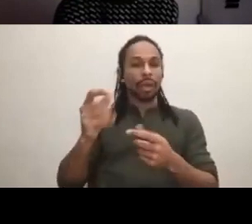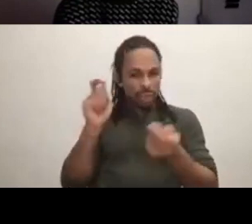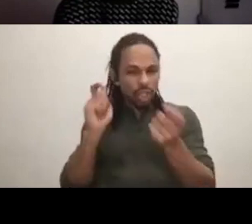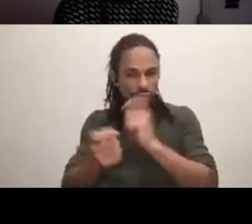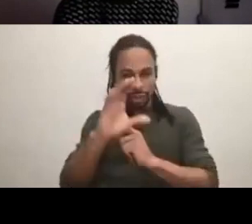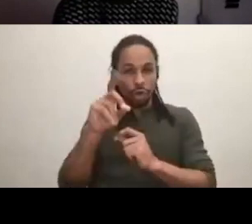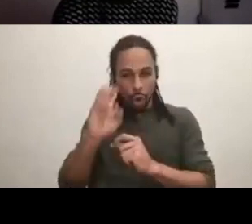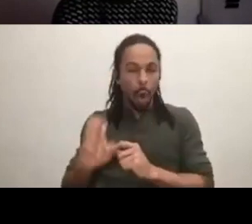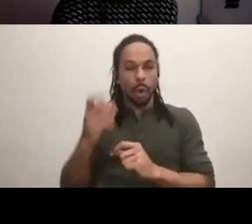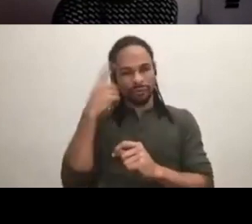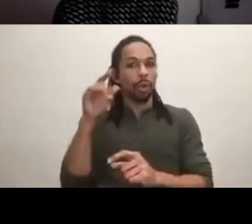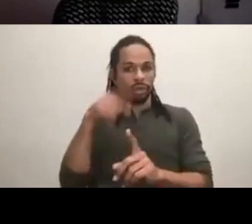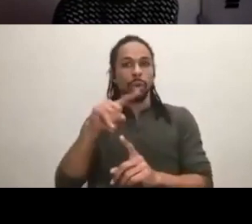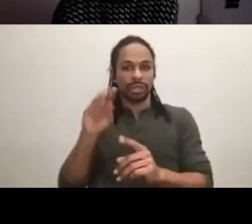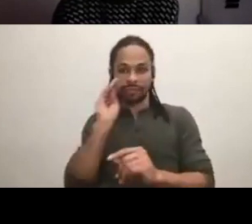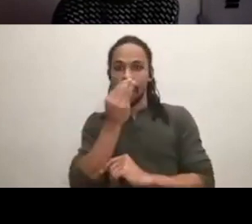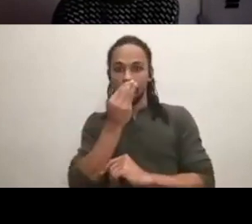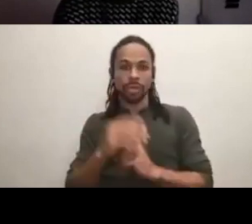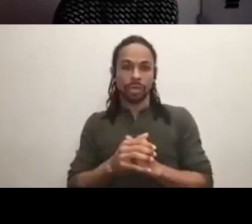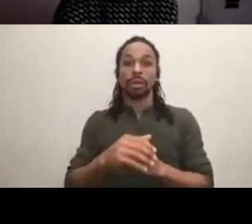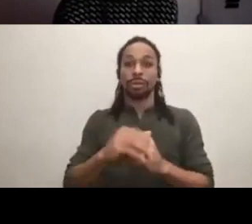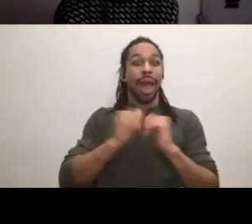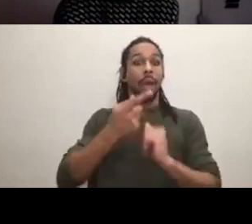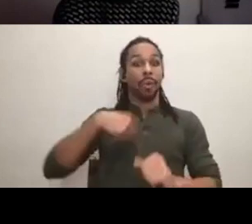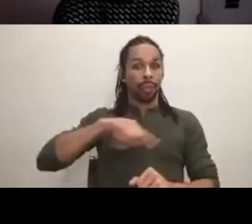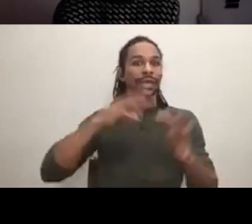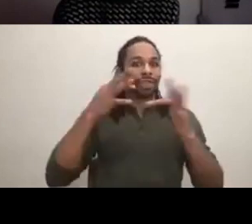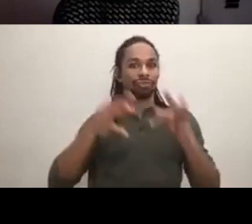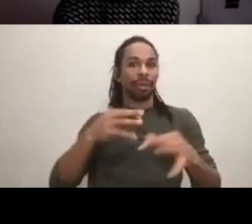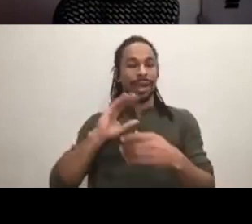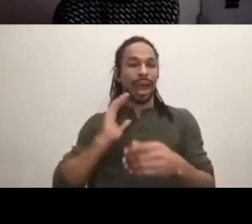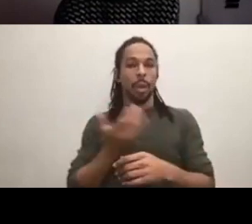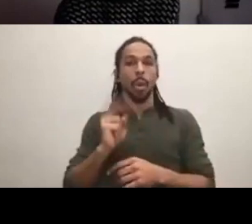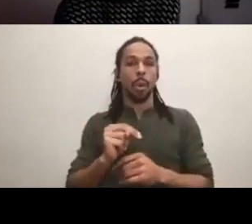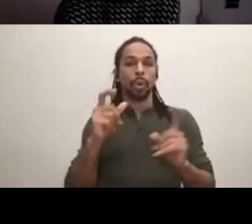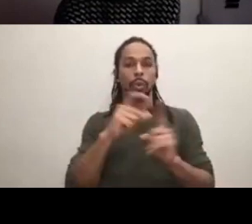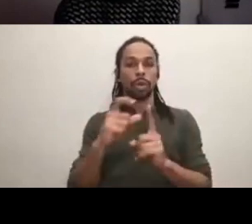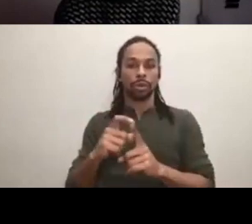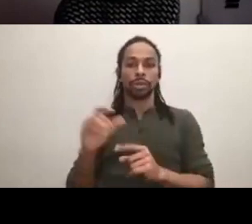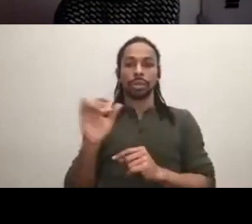in to share. I can't remember if this was said explicitly at the beginning but part